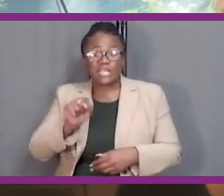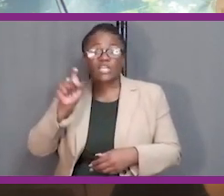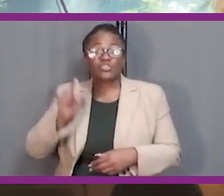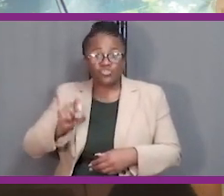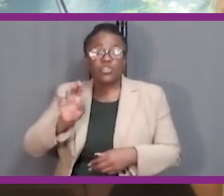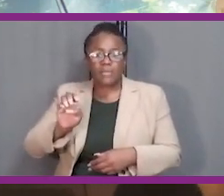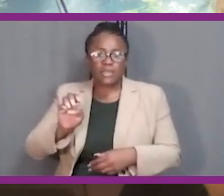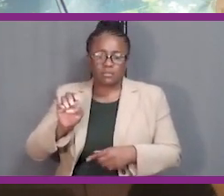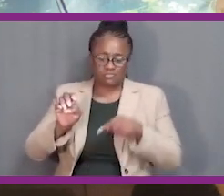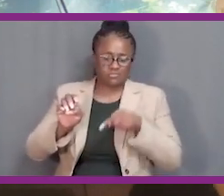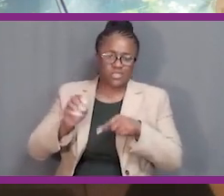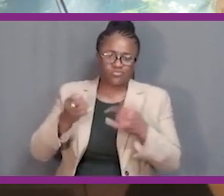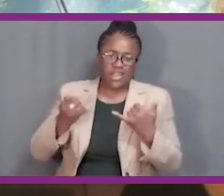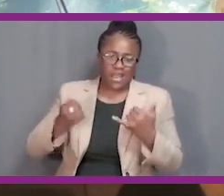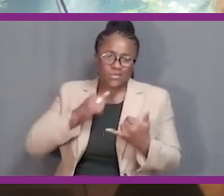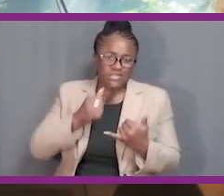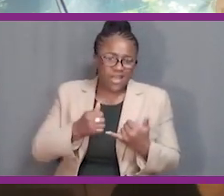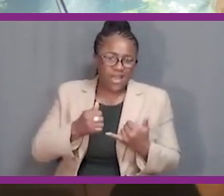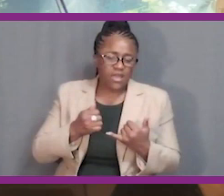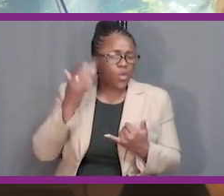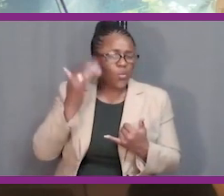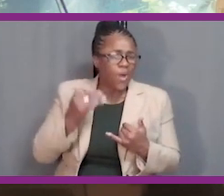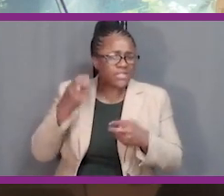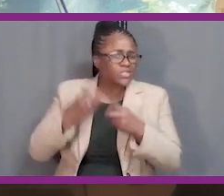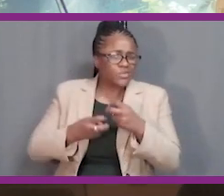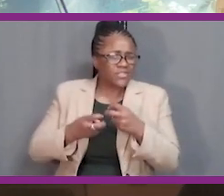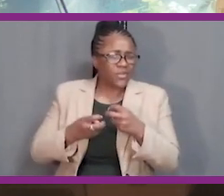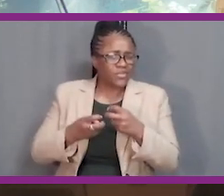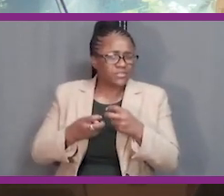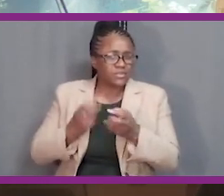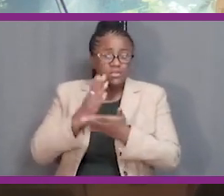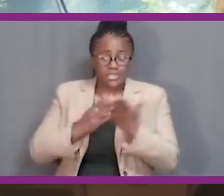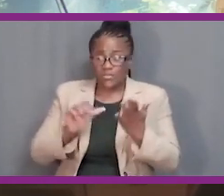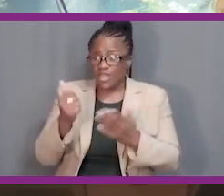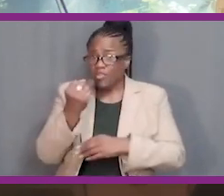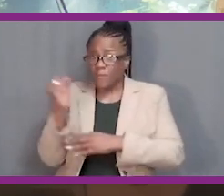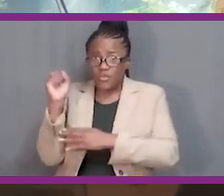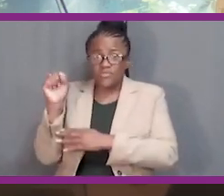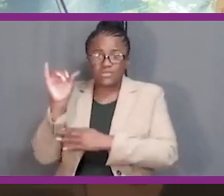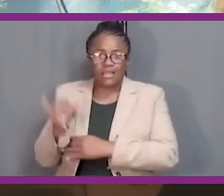other movements like the women's movements are not embracing the disability movement